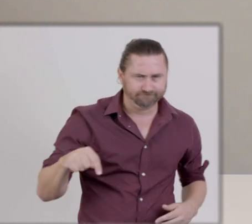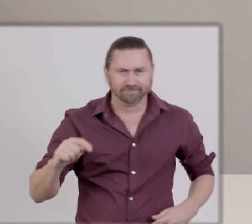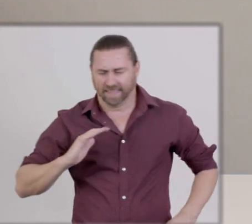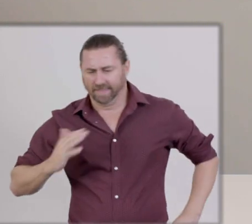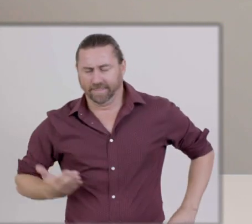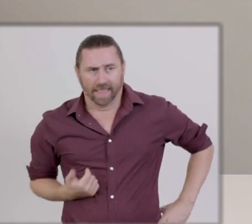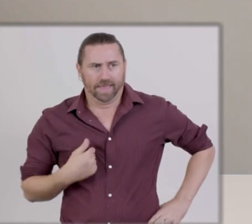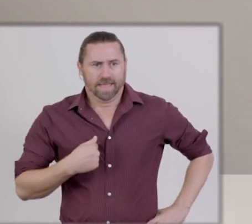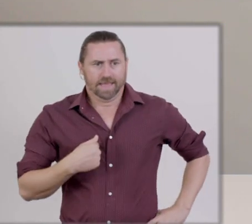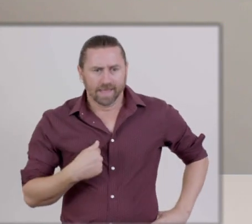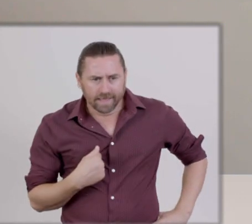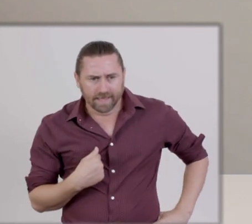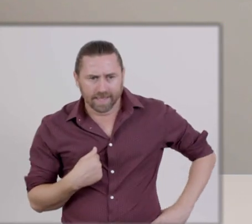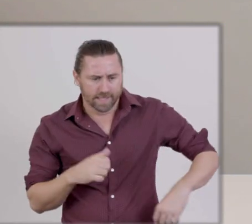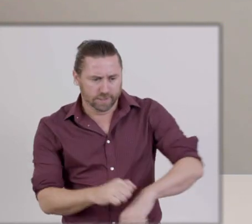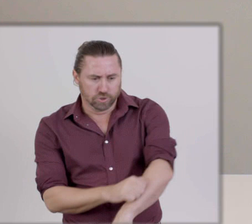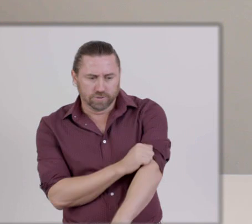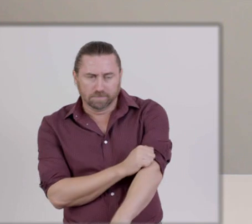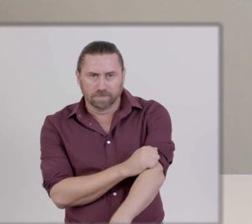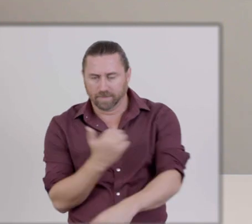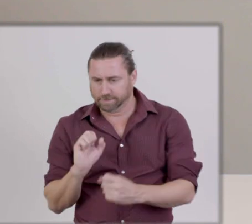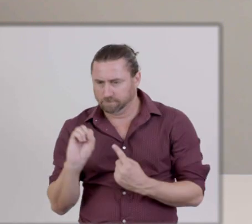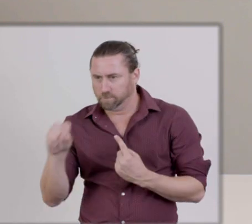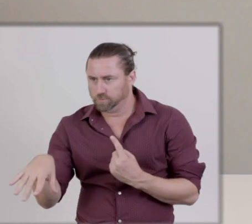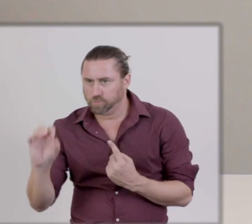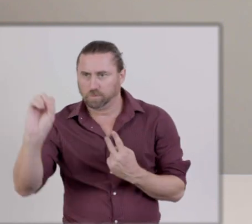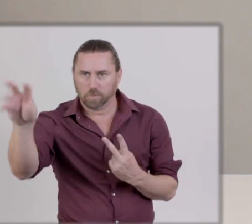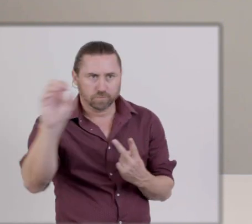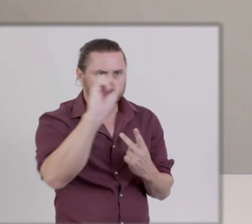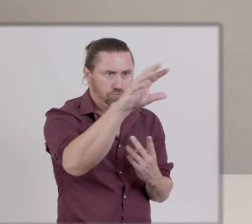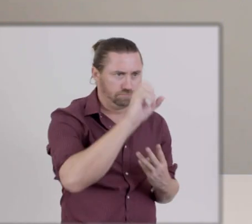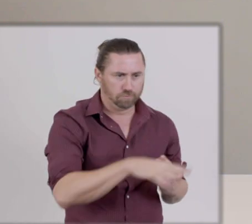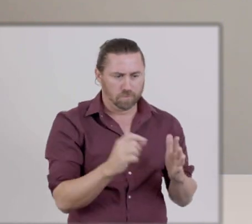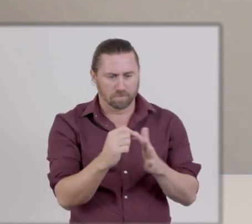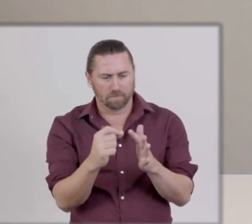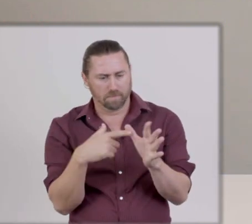The farmer had to divide equally the sheep between the paddocks.